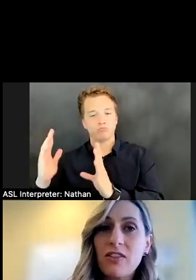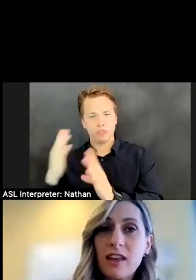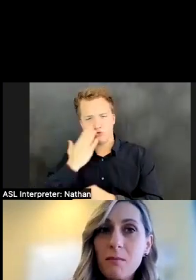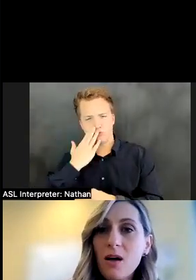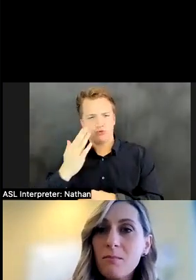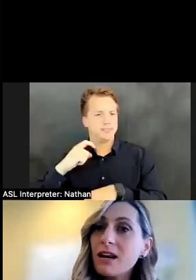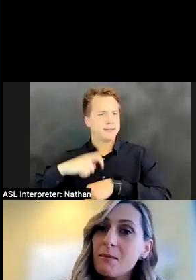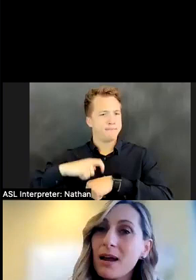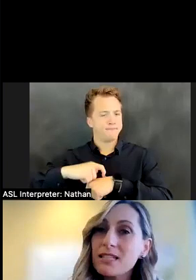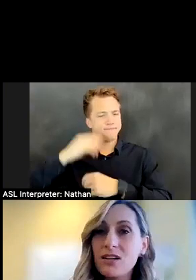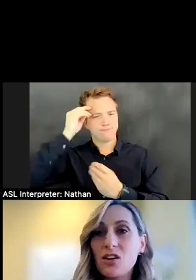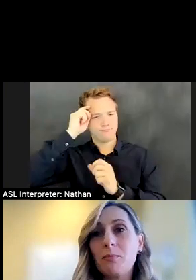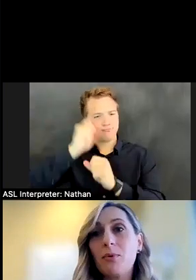think about, but it might depend on your program.